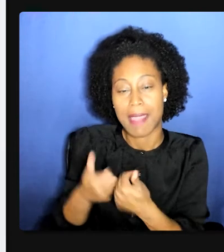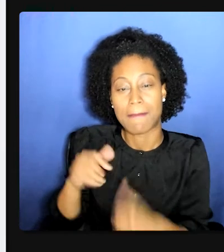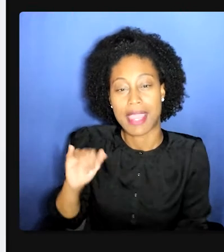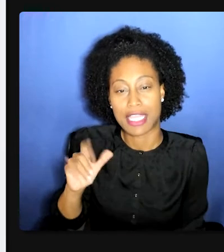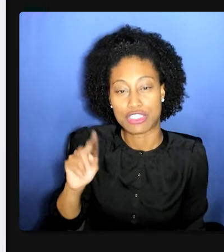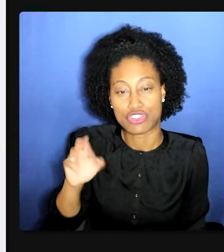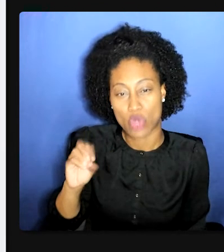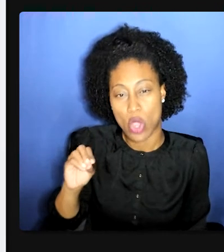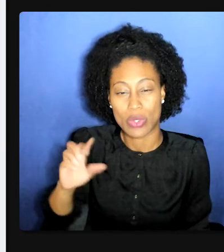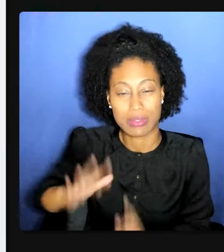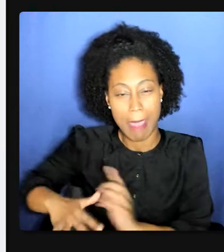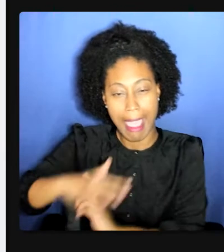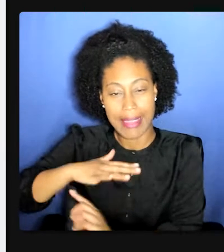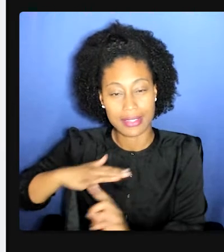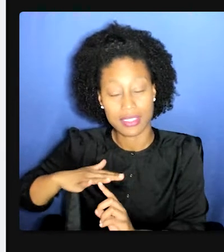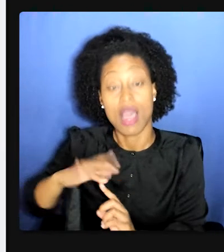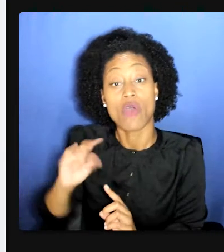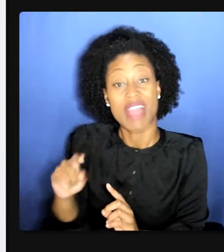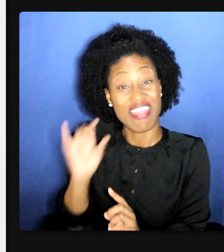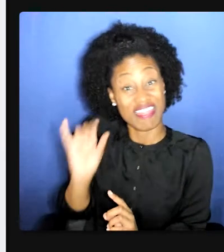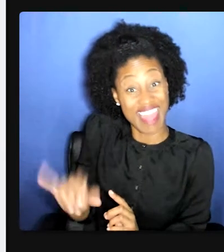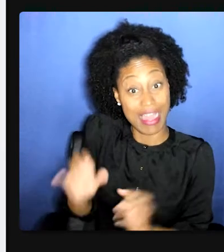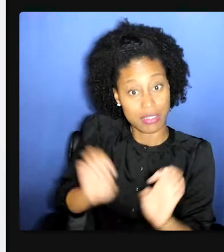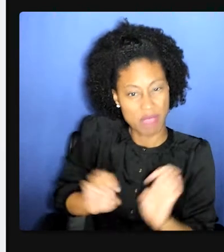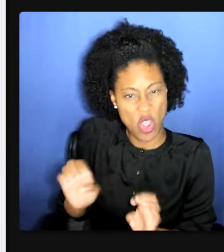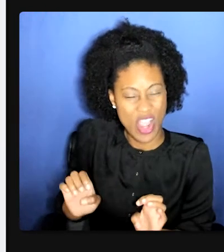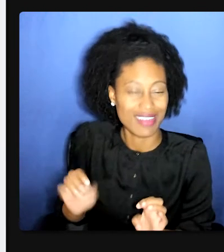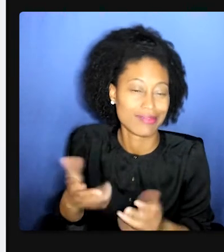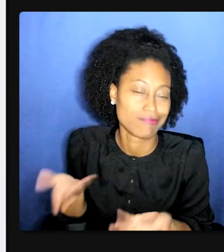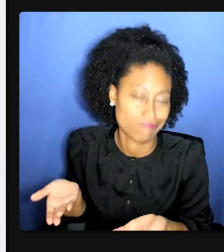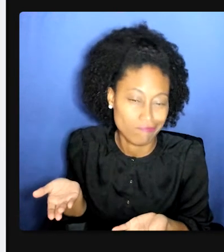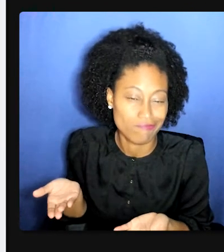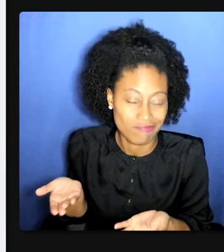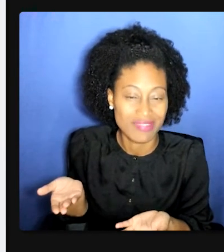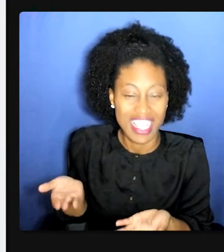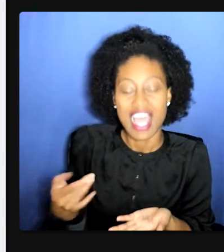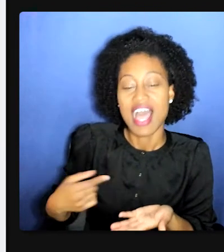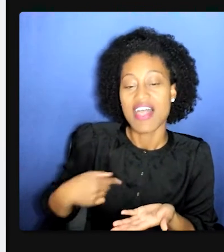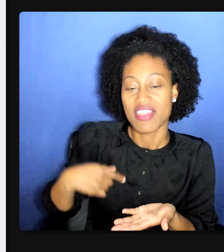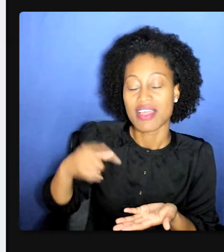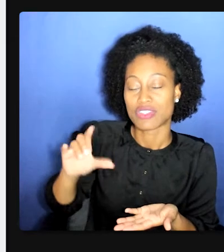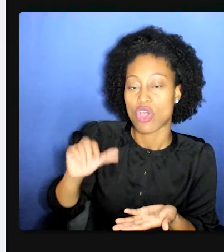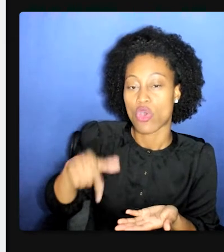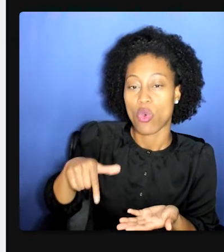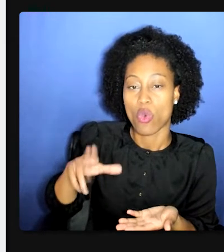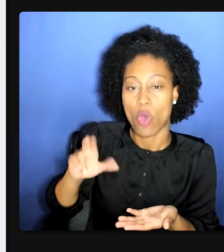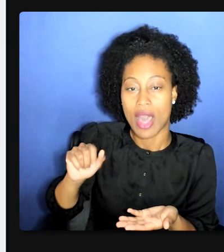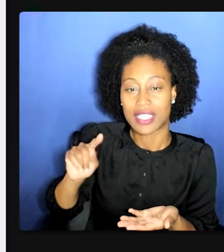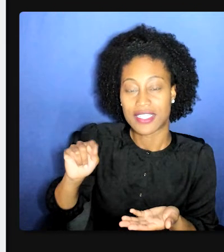This particular experiment is actually a config-based experiment on title data.